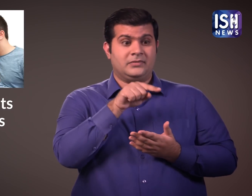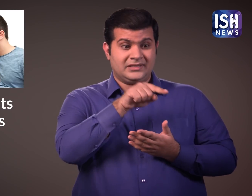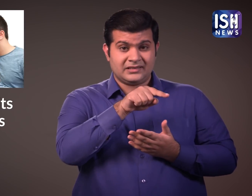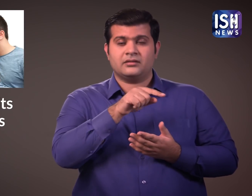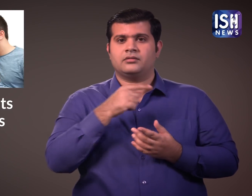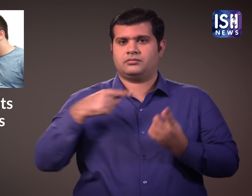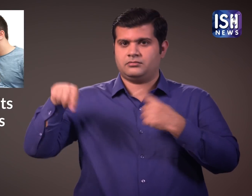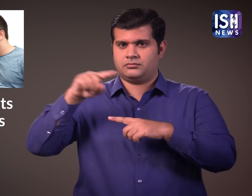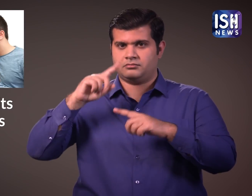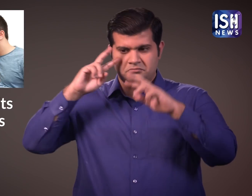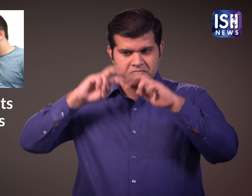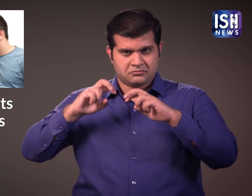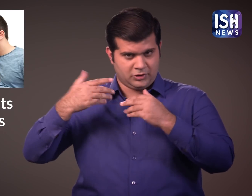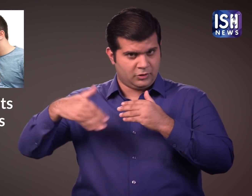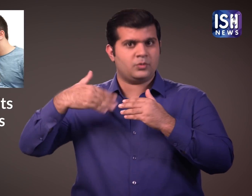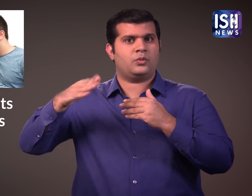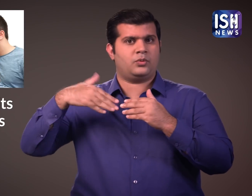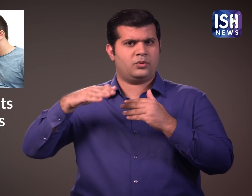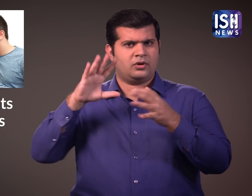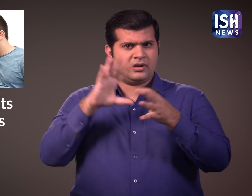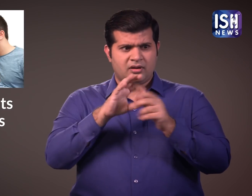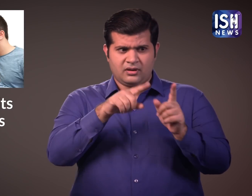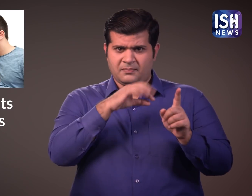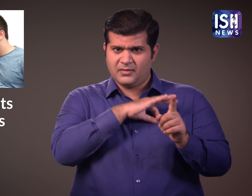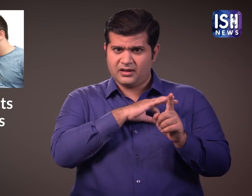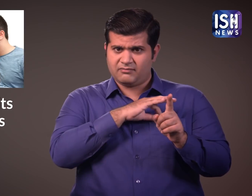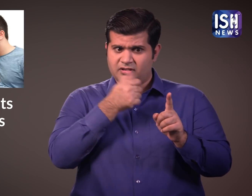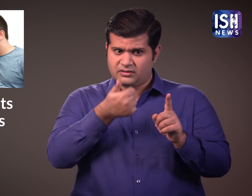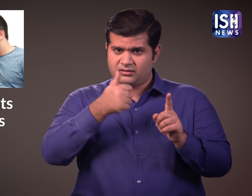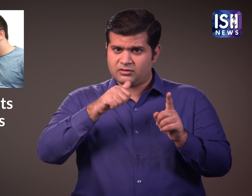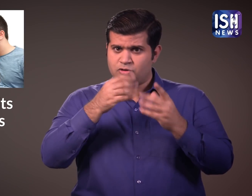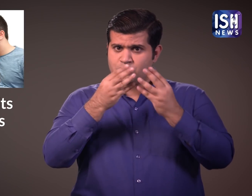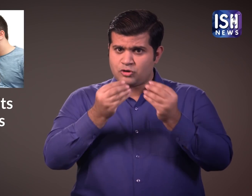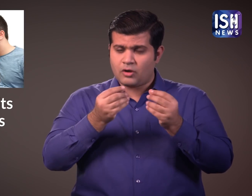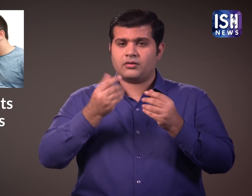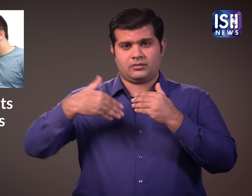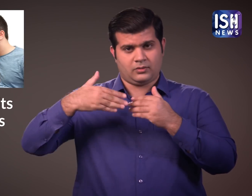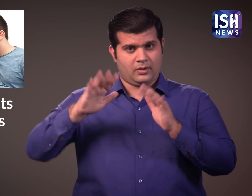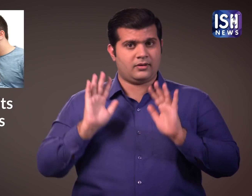Research on this is still on.